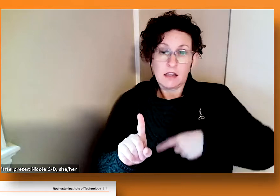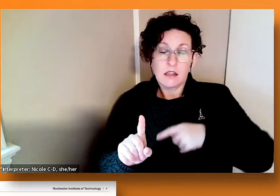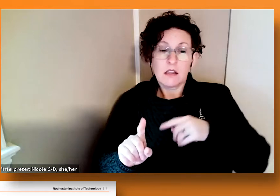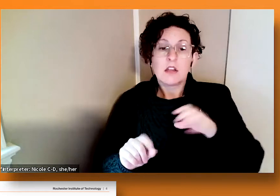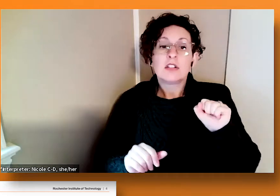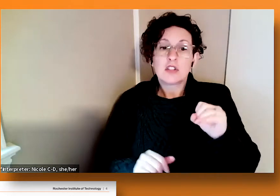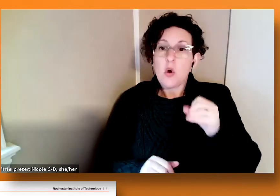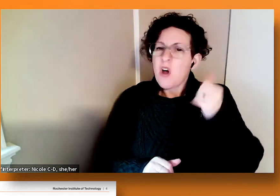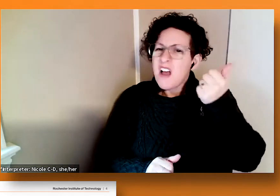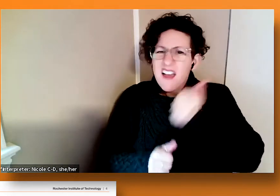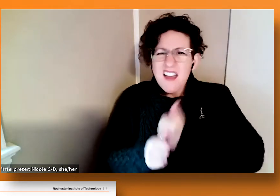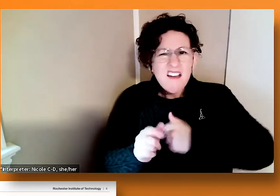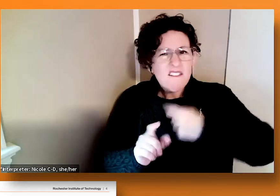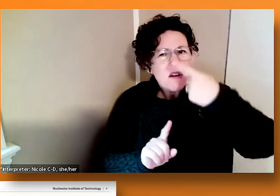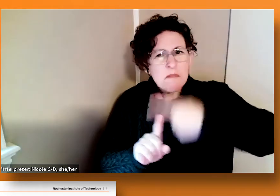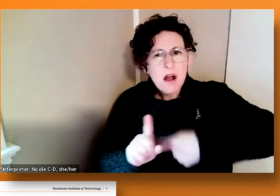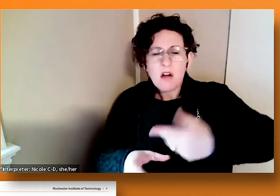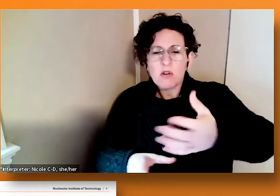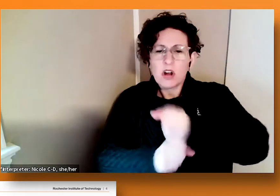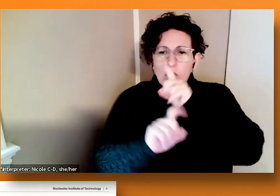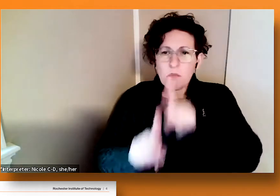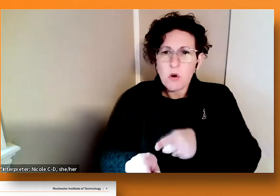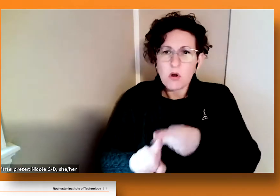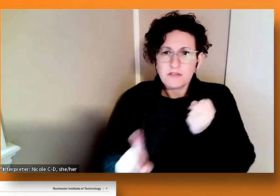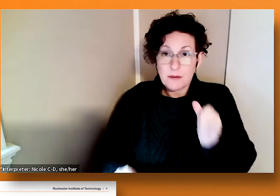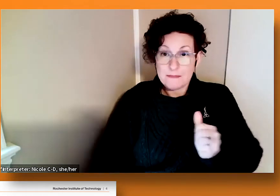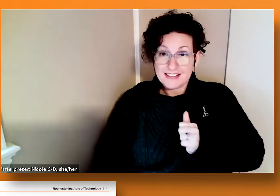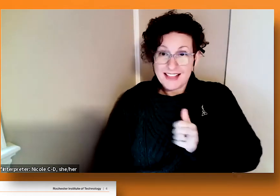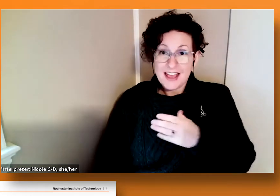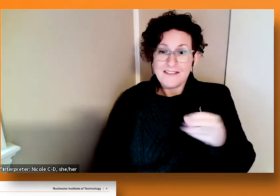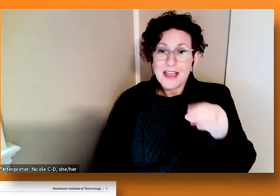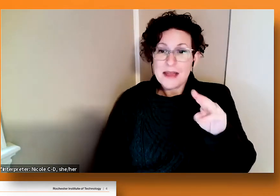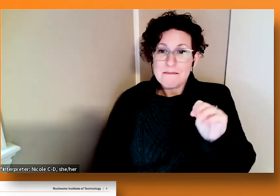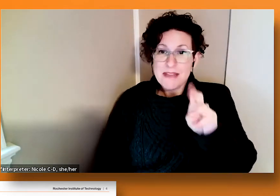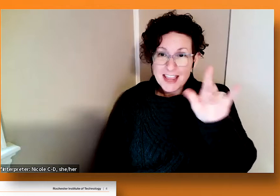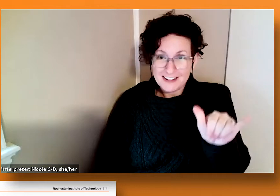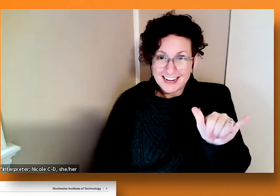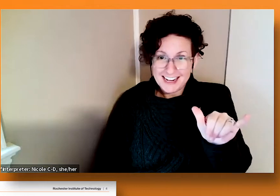Month by month, you'll get reports from me and Mary.